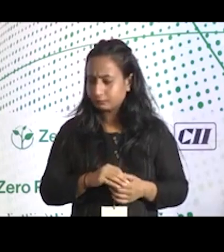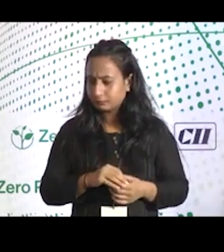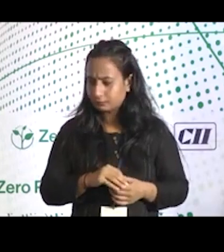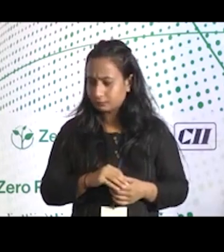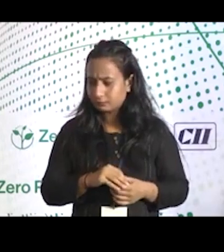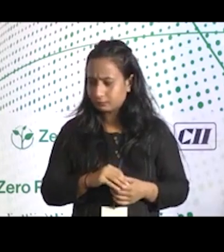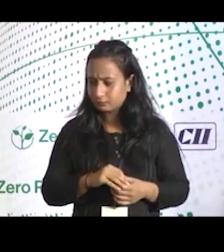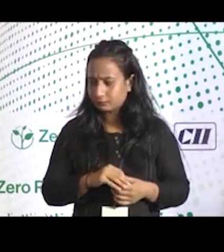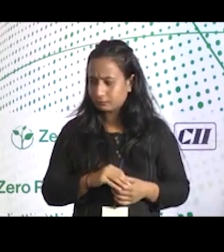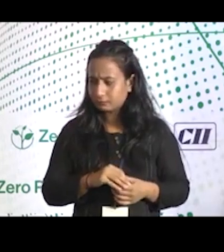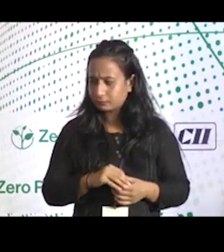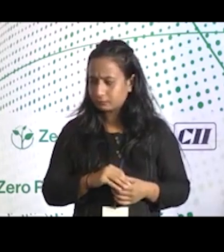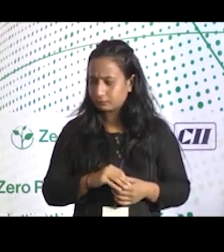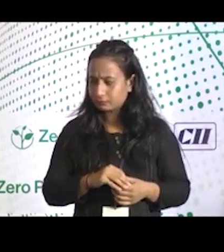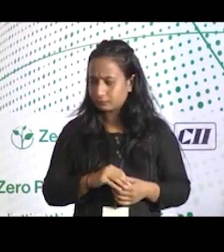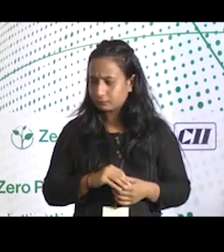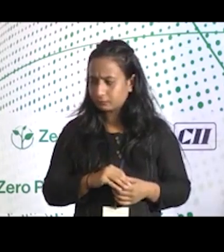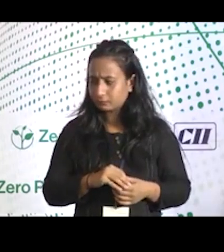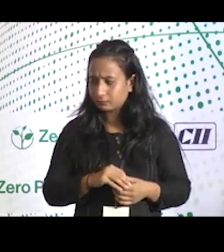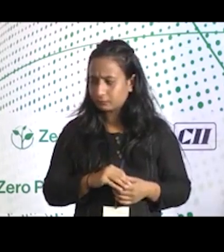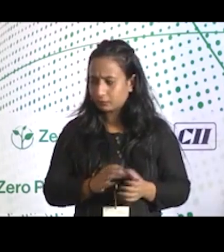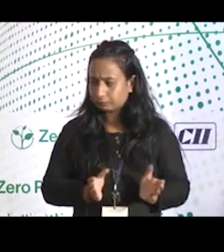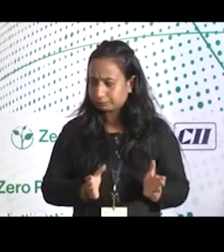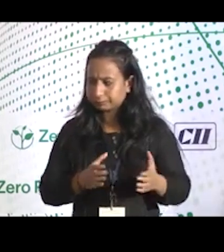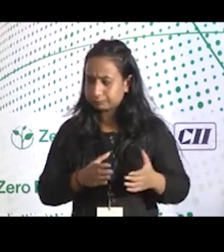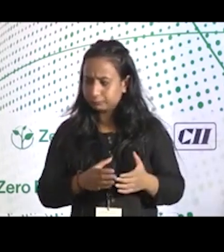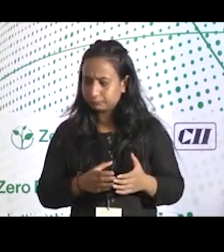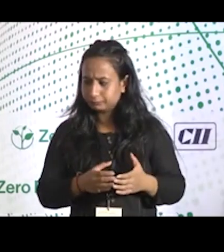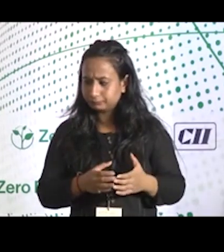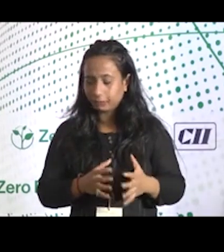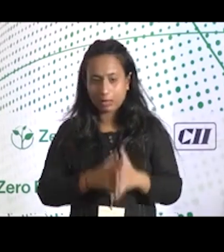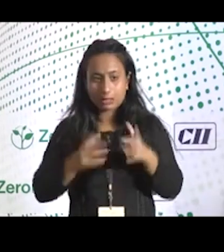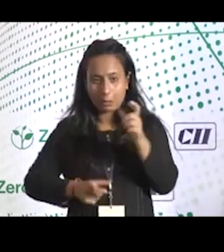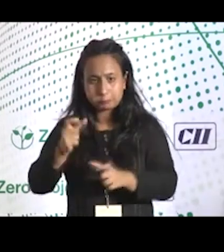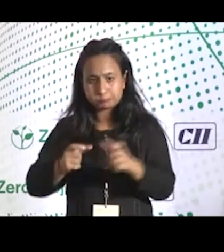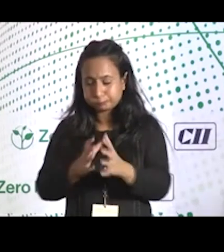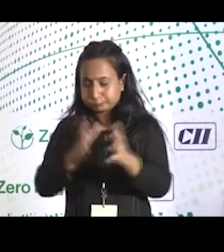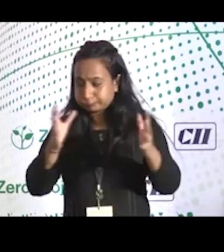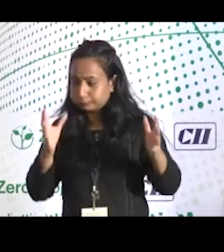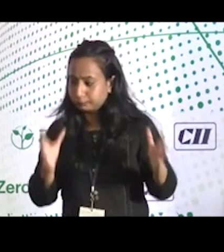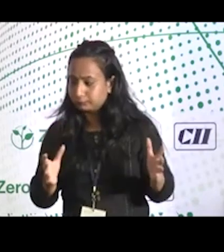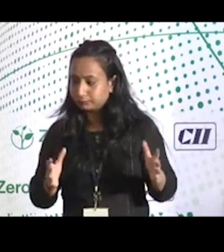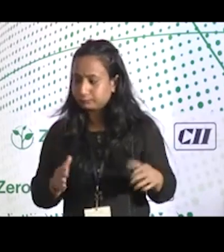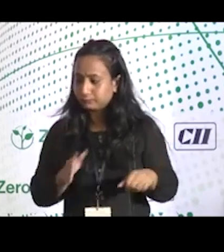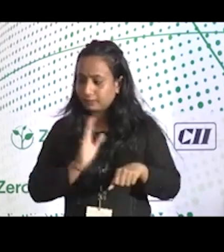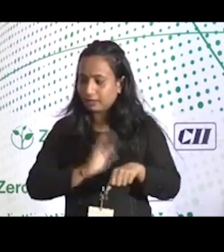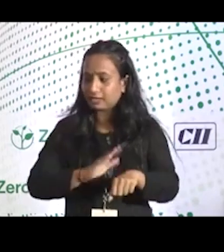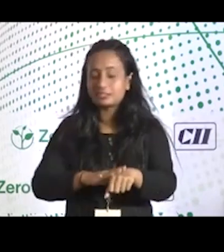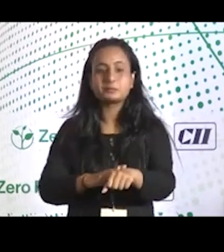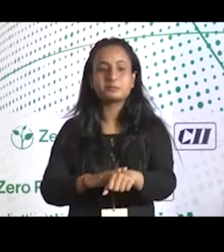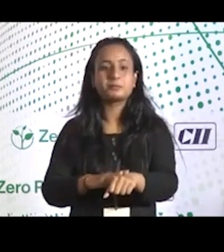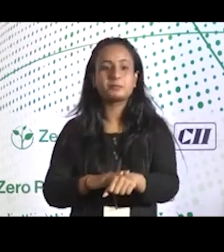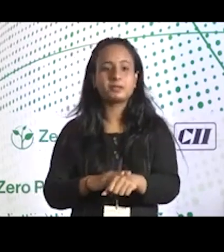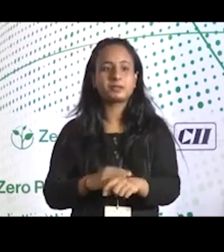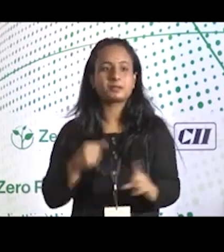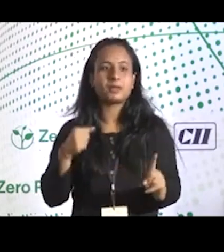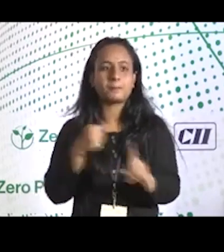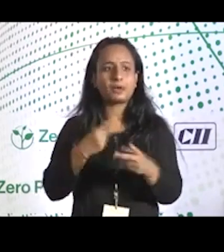before a community or a large bunch of people will experience the benefit of these returns.